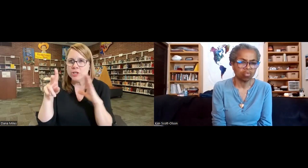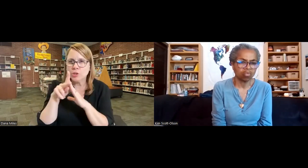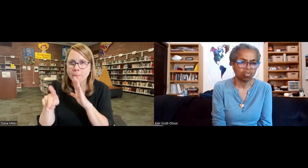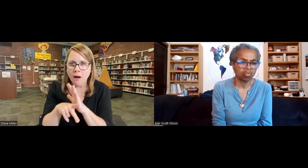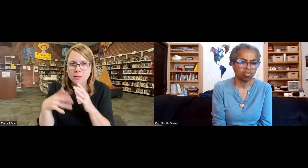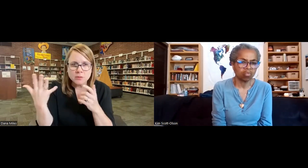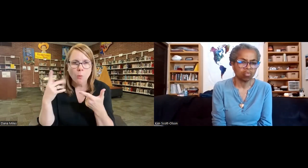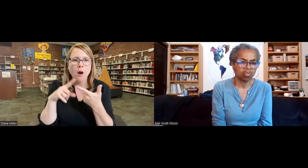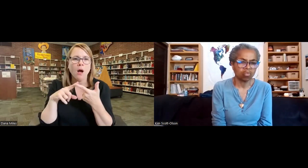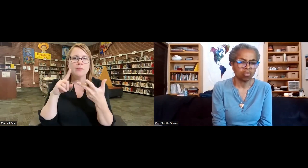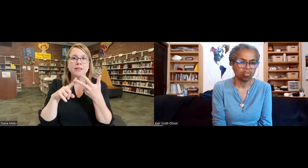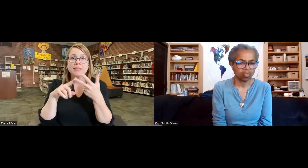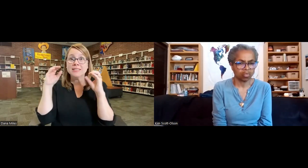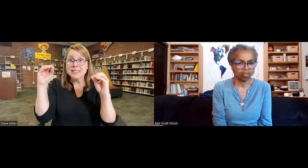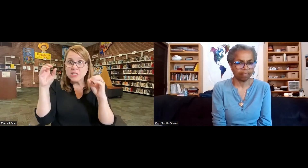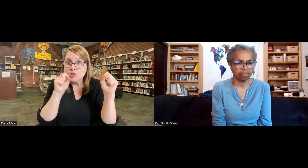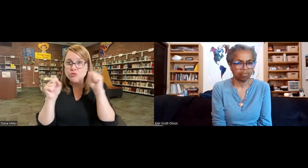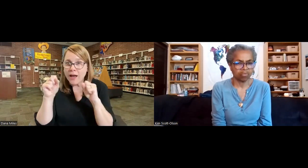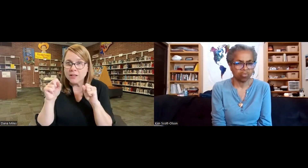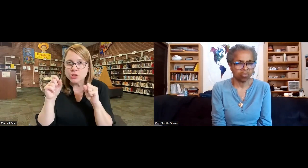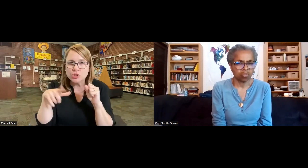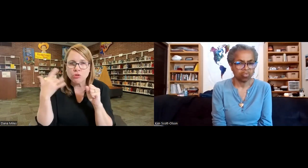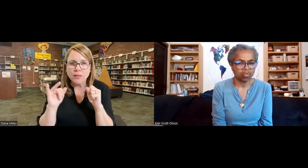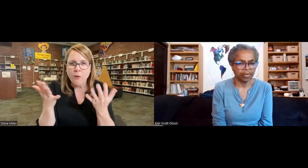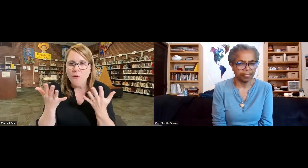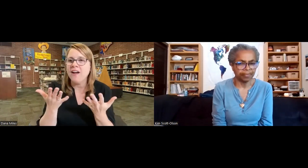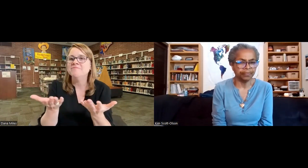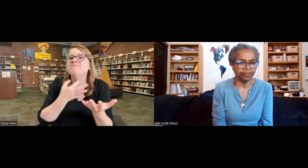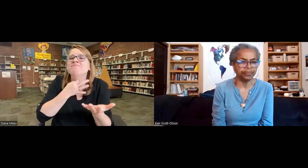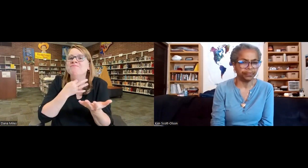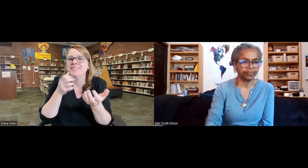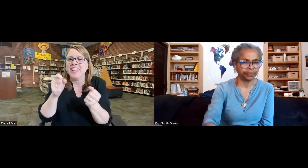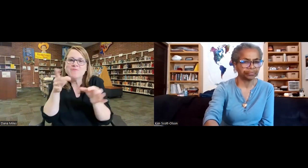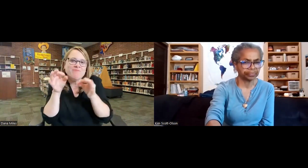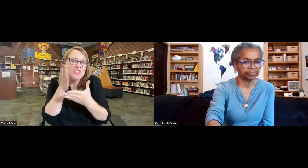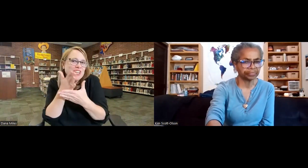This is in addition to communication policies and potential teaching strategies, so it would be great